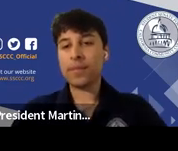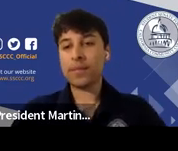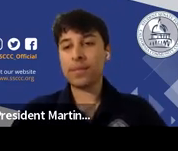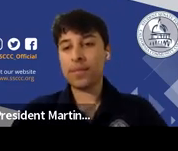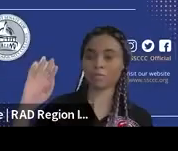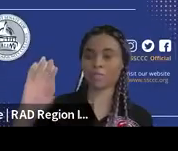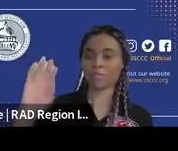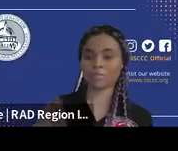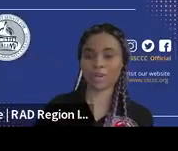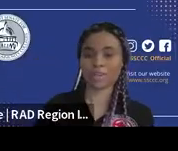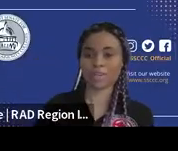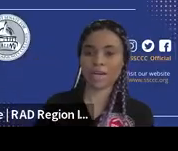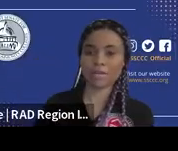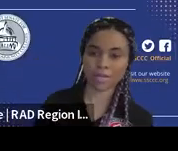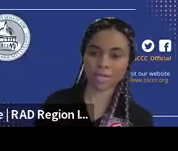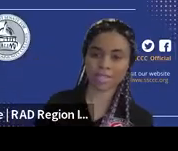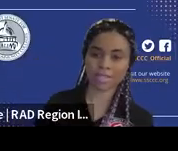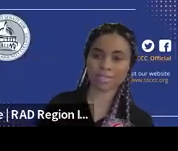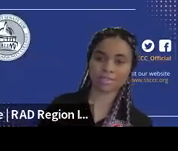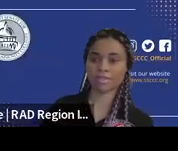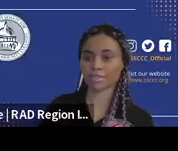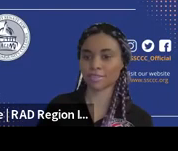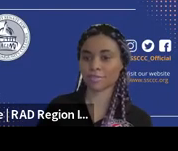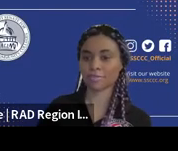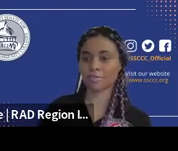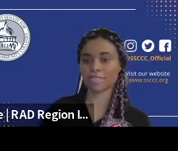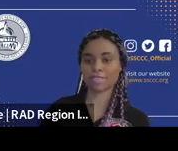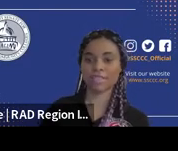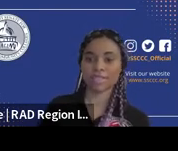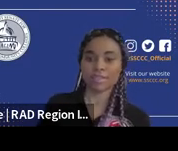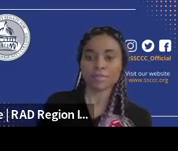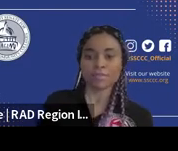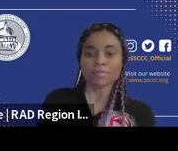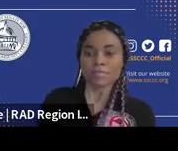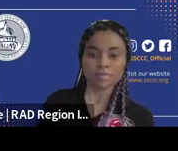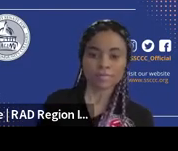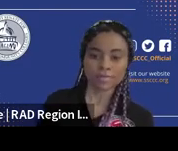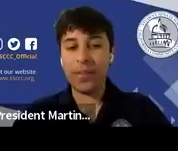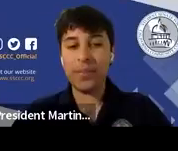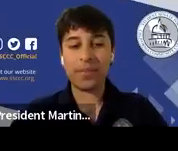Vice President Marco, I don't mind answering given all that information. Go ahead!